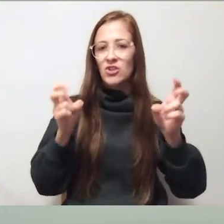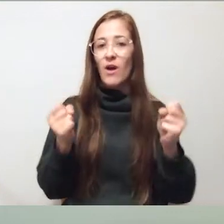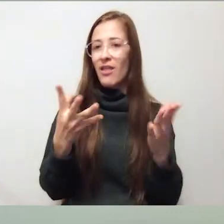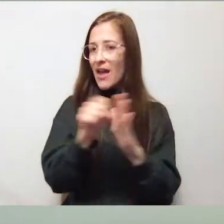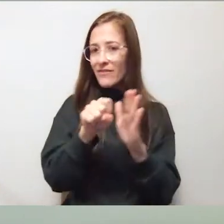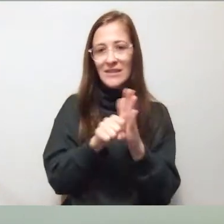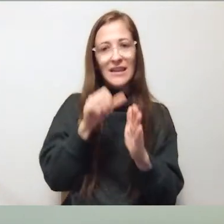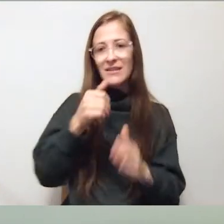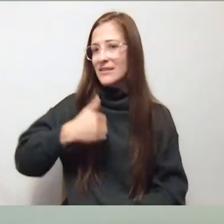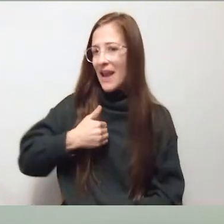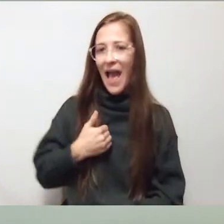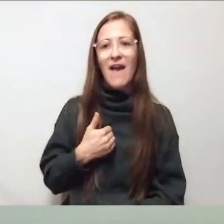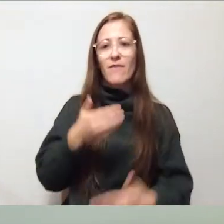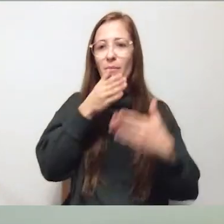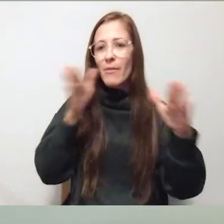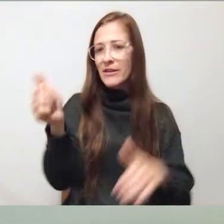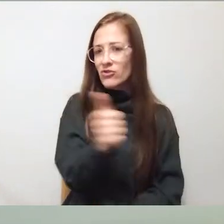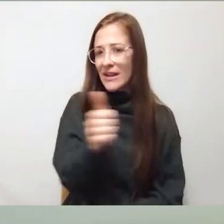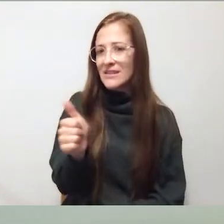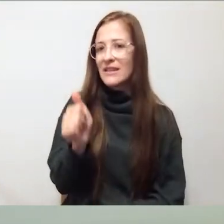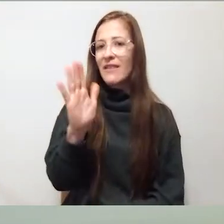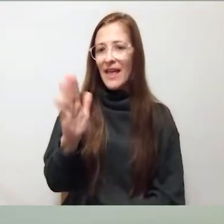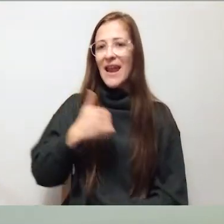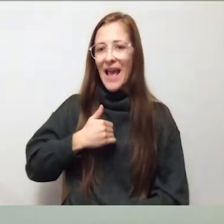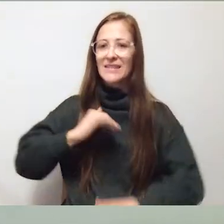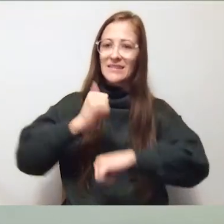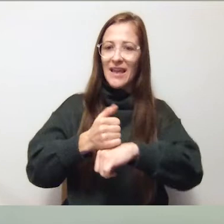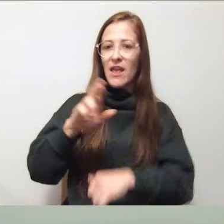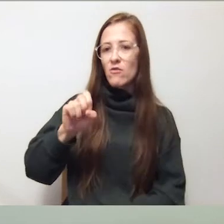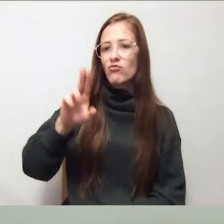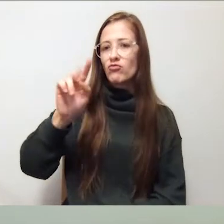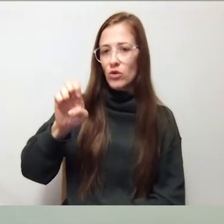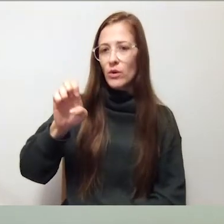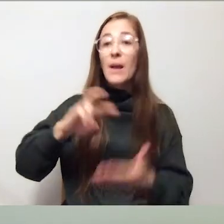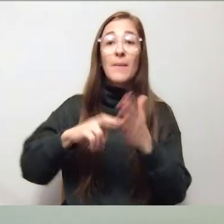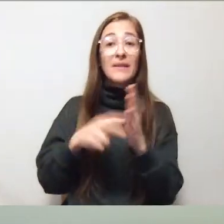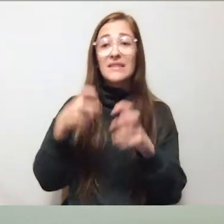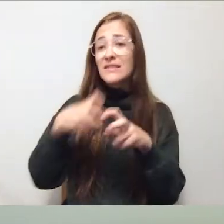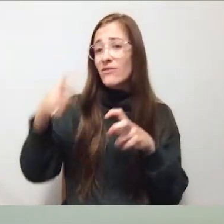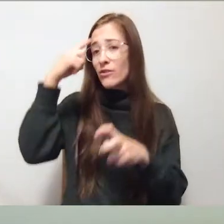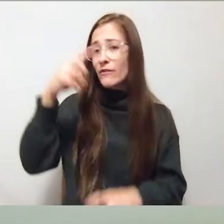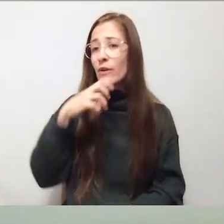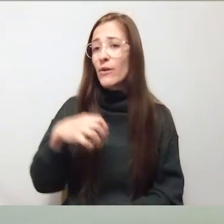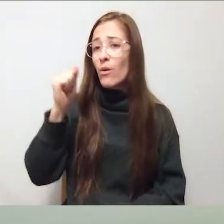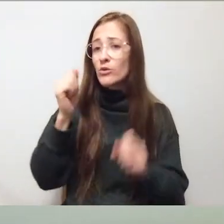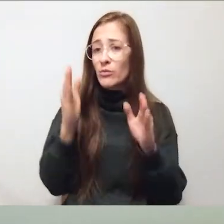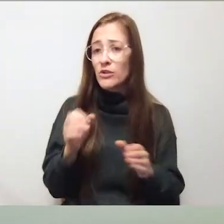public transportation that will go off of a fixed route, which makes it very, very difficult for an older person or a person with mobility issues